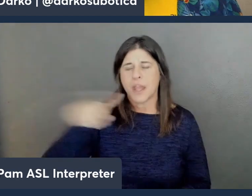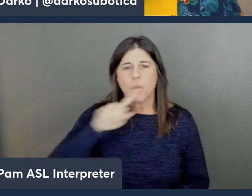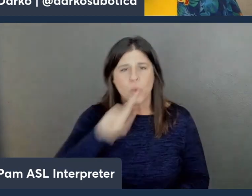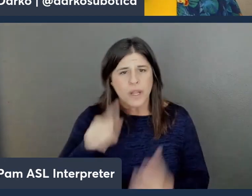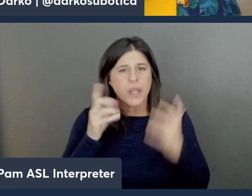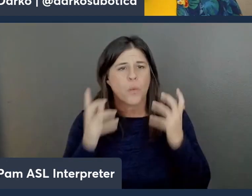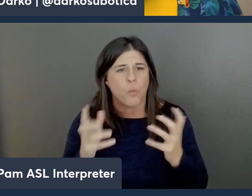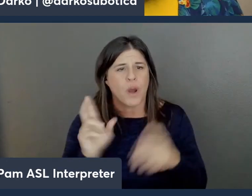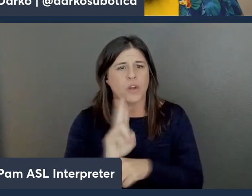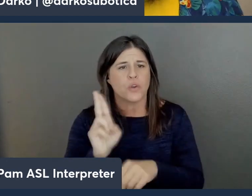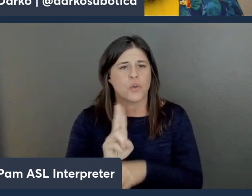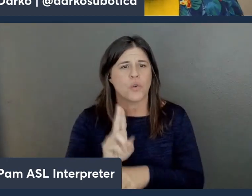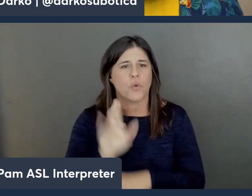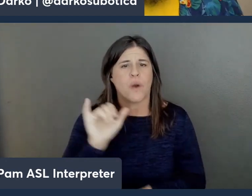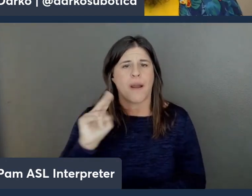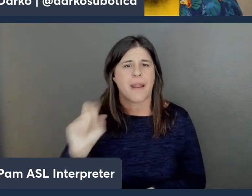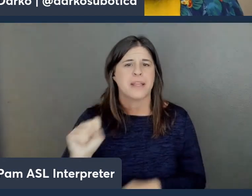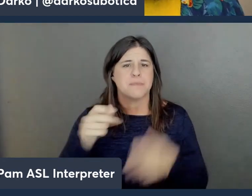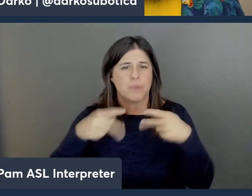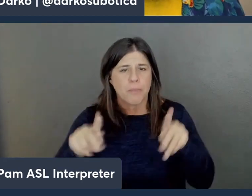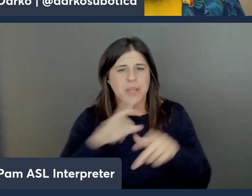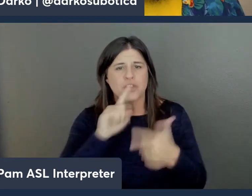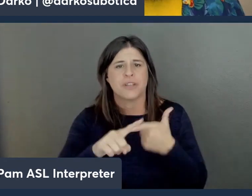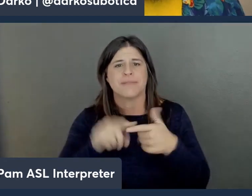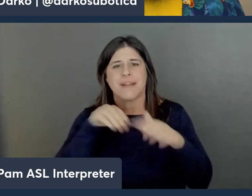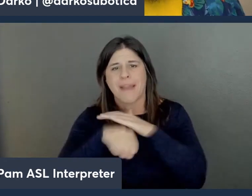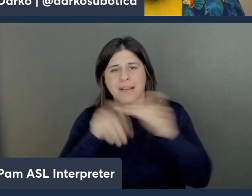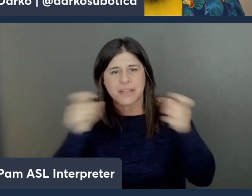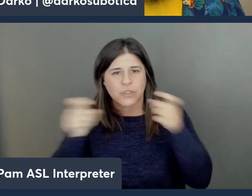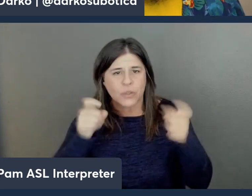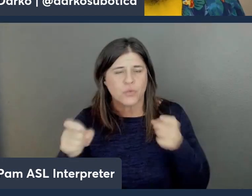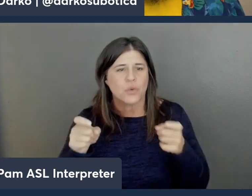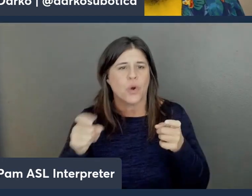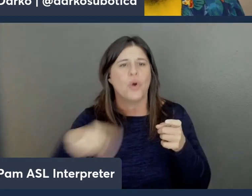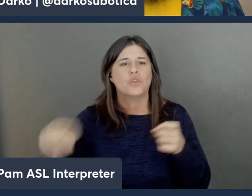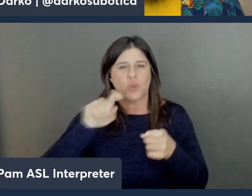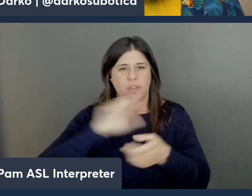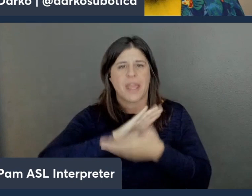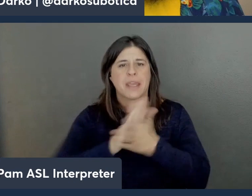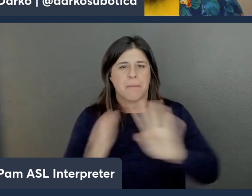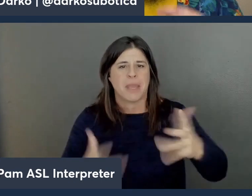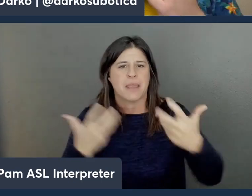use IAM Permissions, and access control, so that they can be compliant with the,